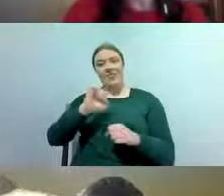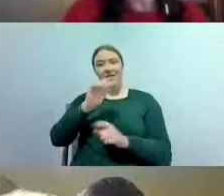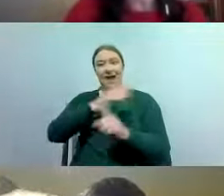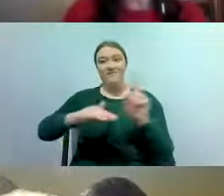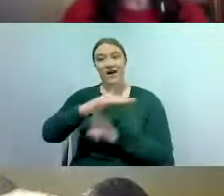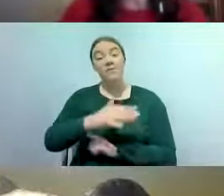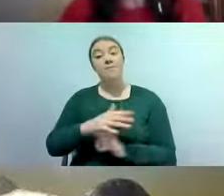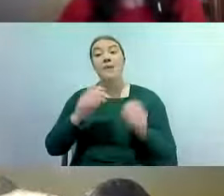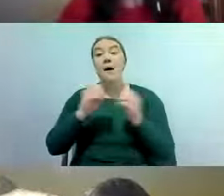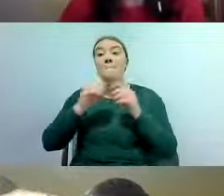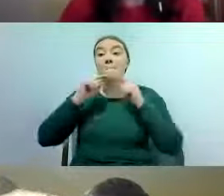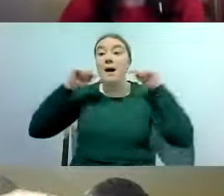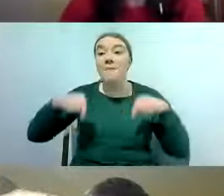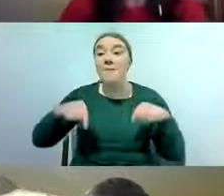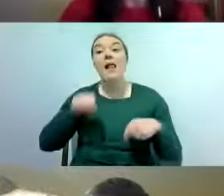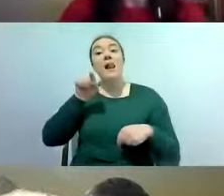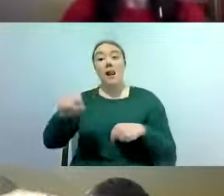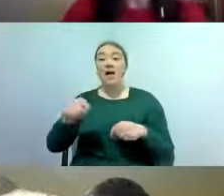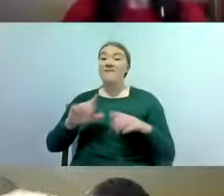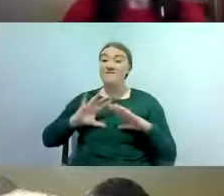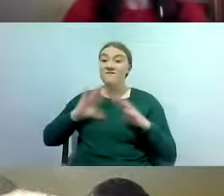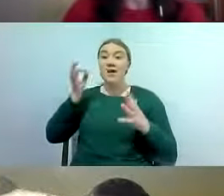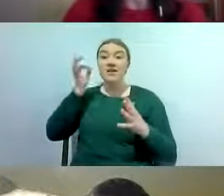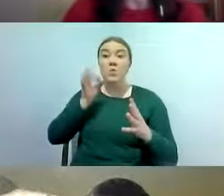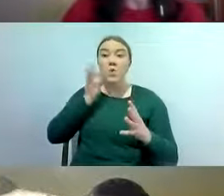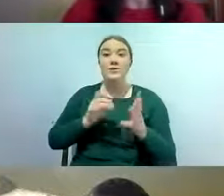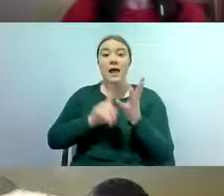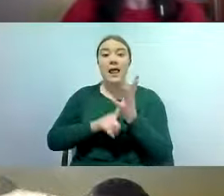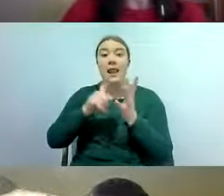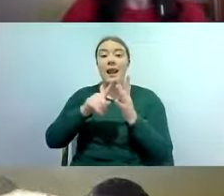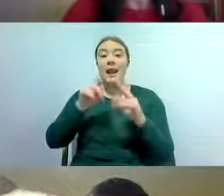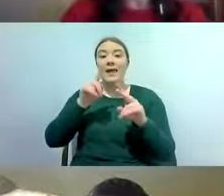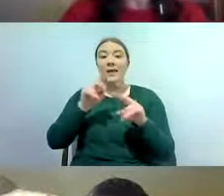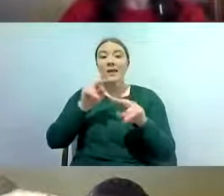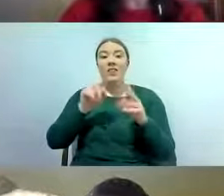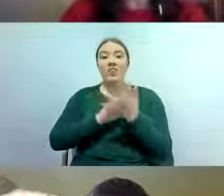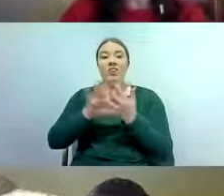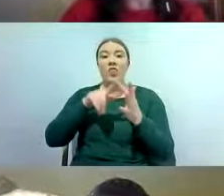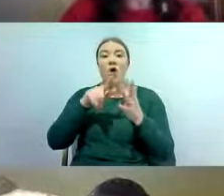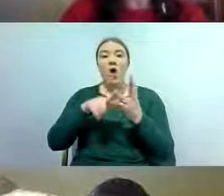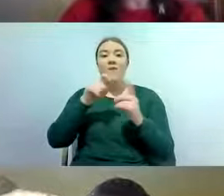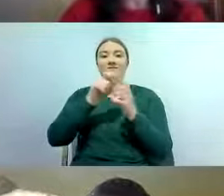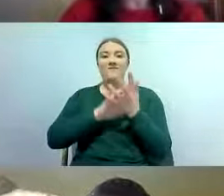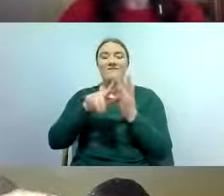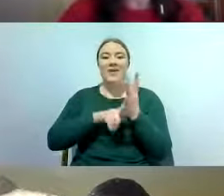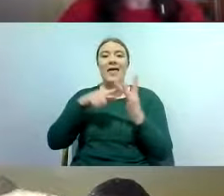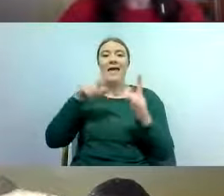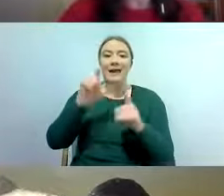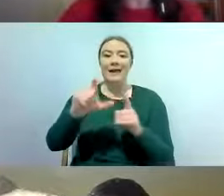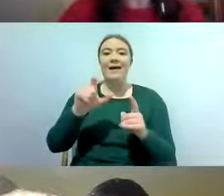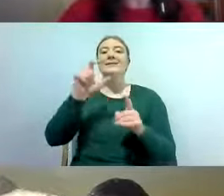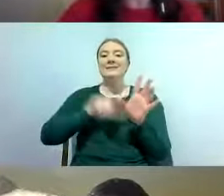lithophyllic cyprinid and they um don't migrate into the sea or into kind of saline environments